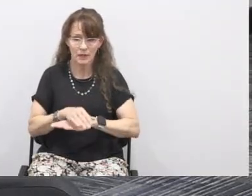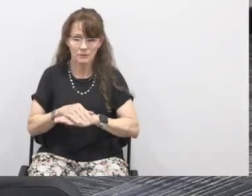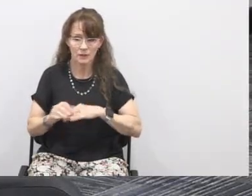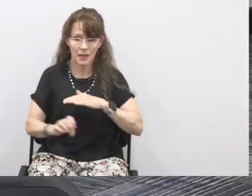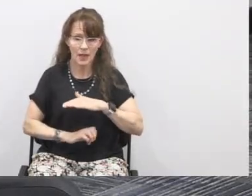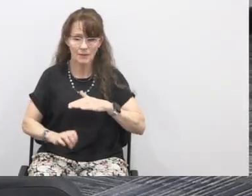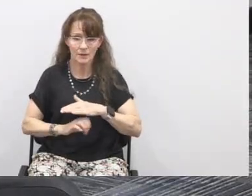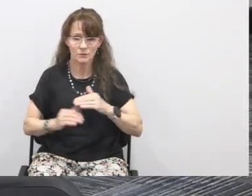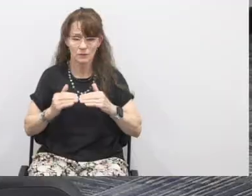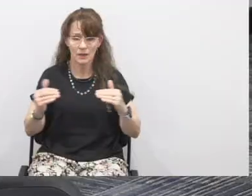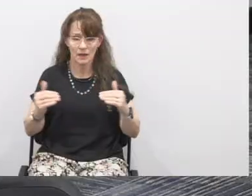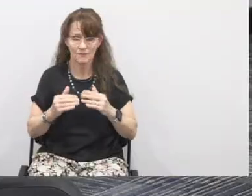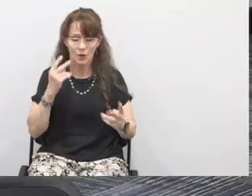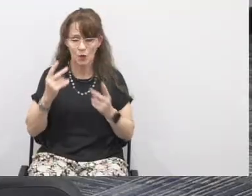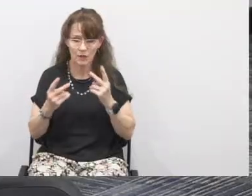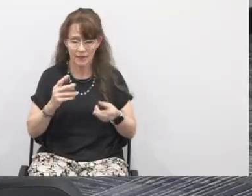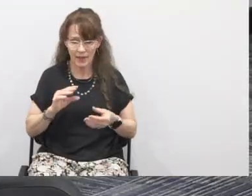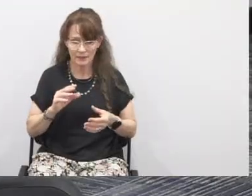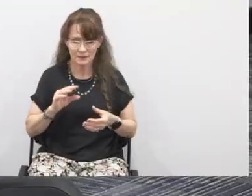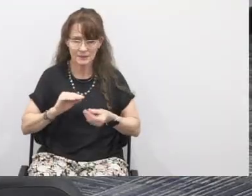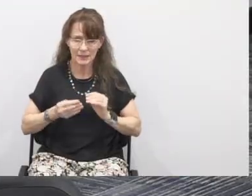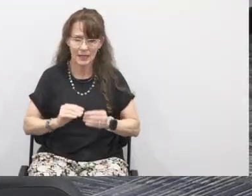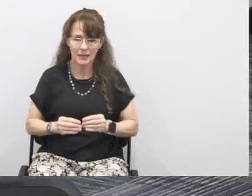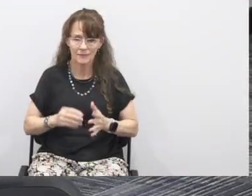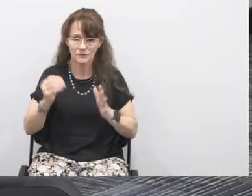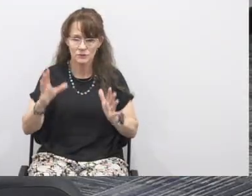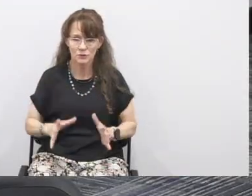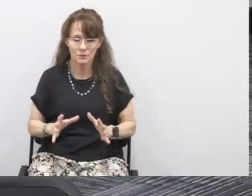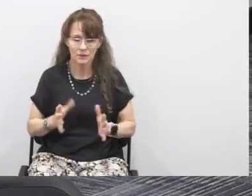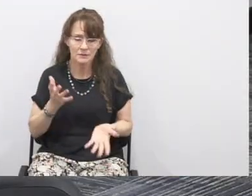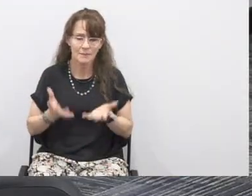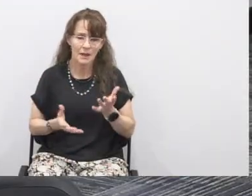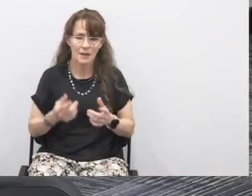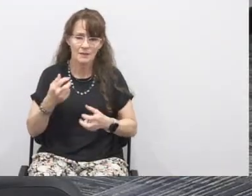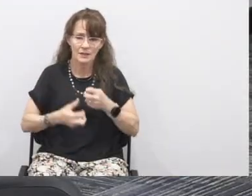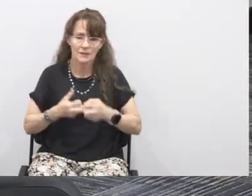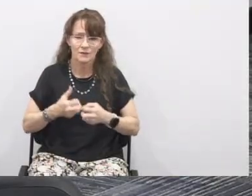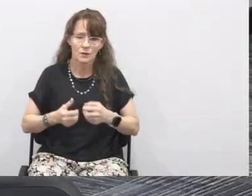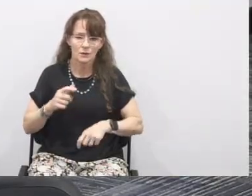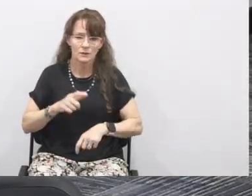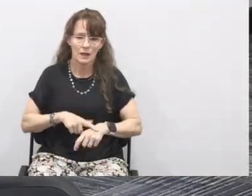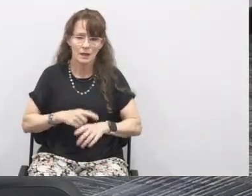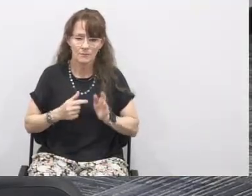looked at that data to determine if there are students that might have a difficult time or indicate in the survey